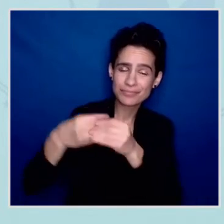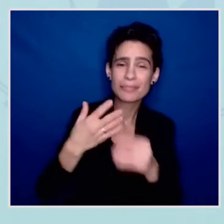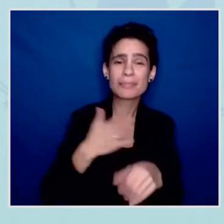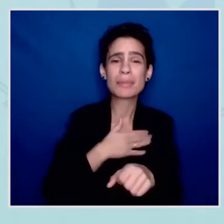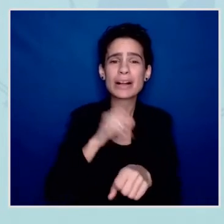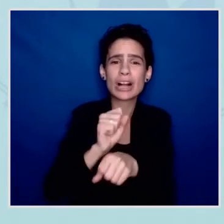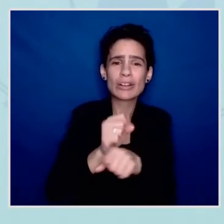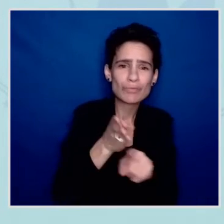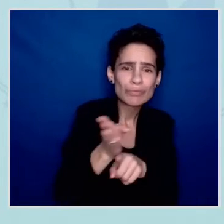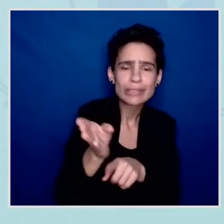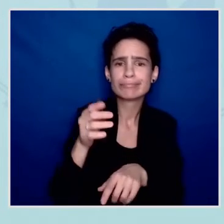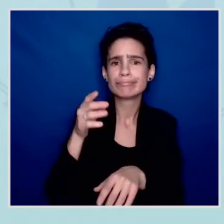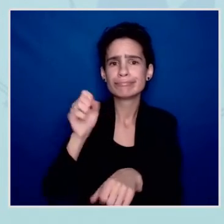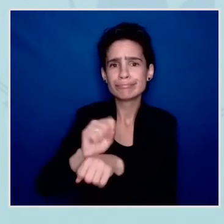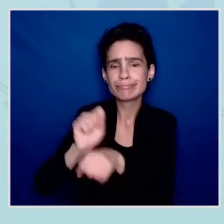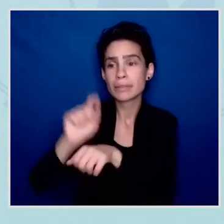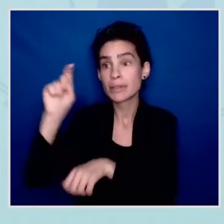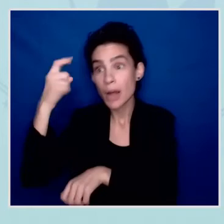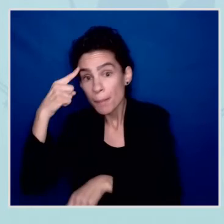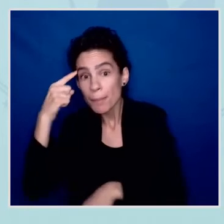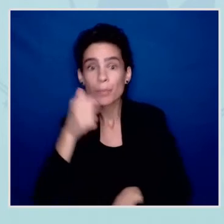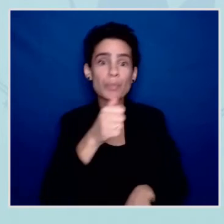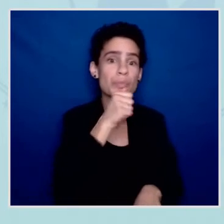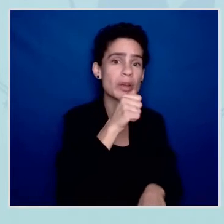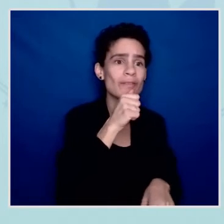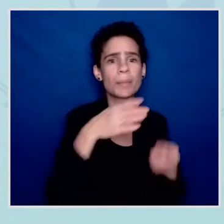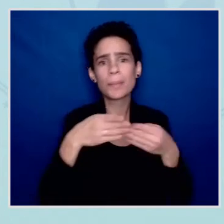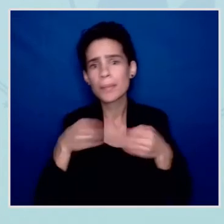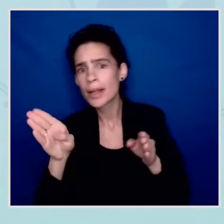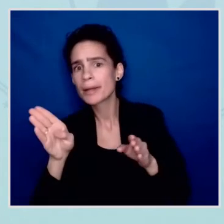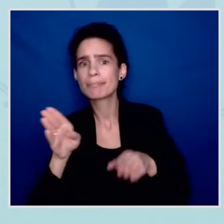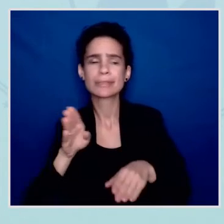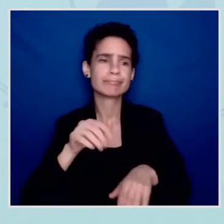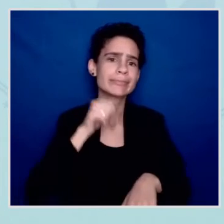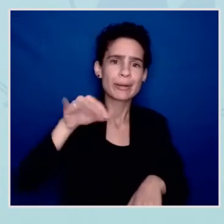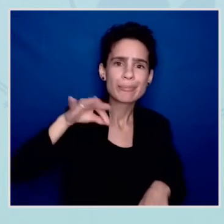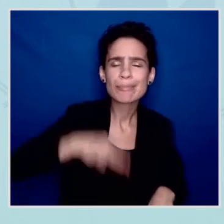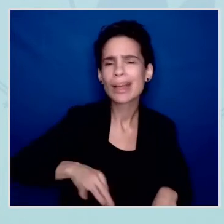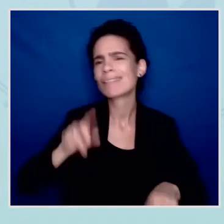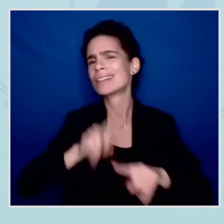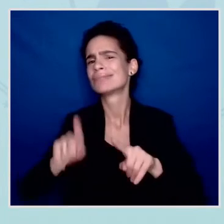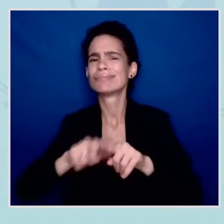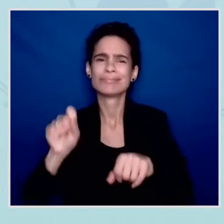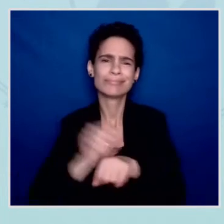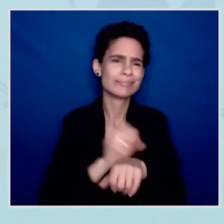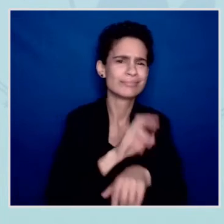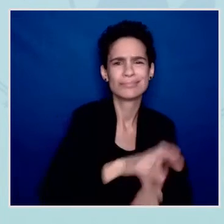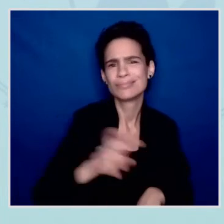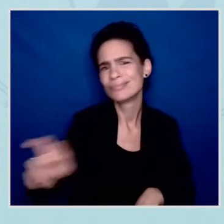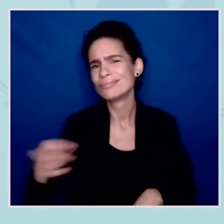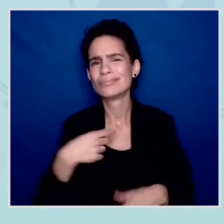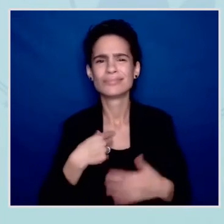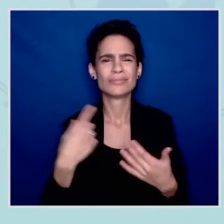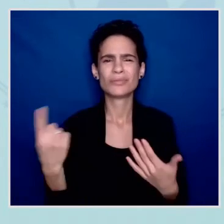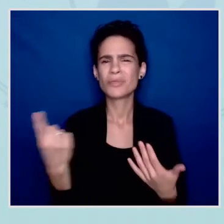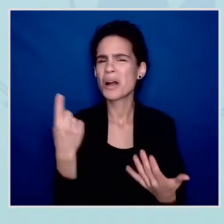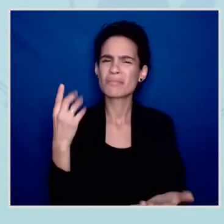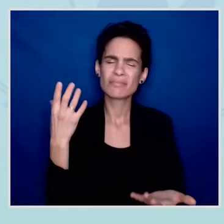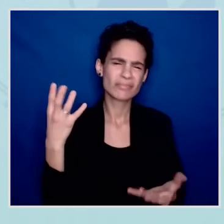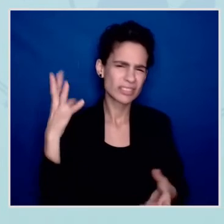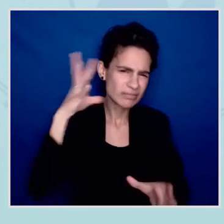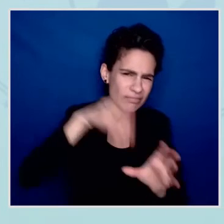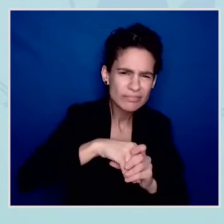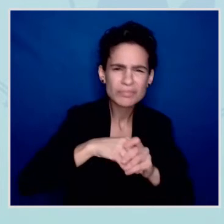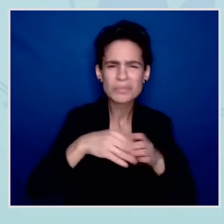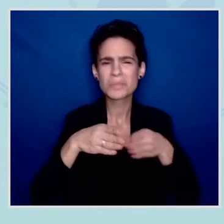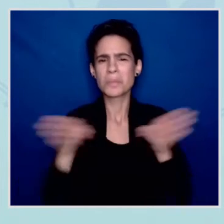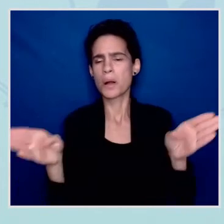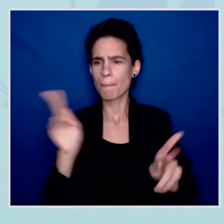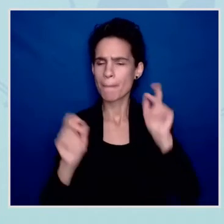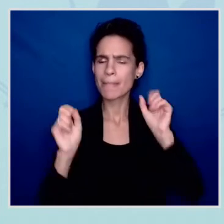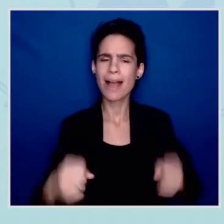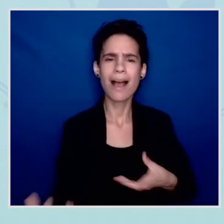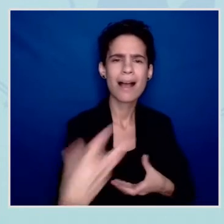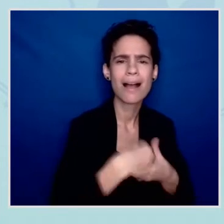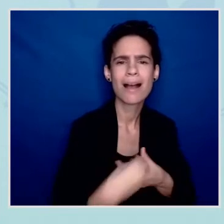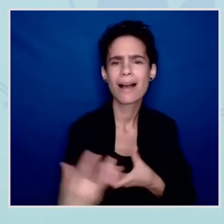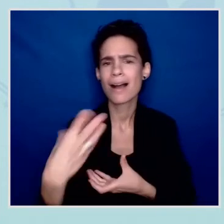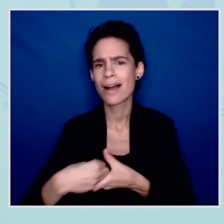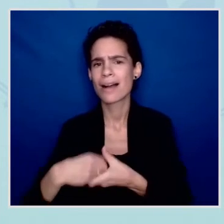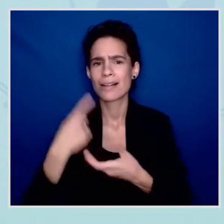ONCE AGAIN SERVE THE AMERICAN